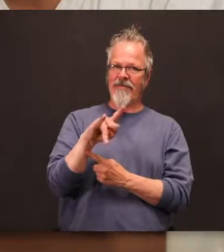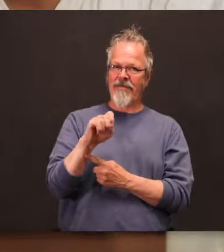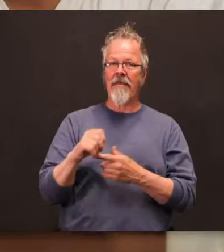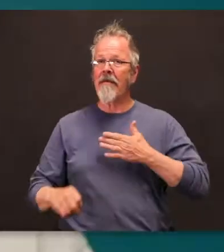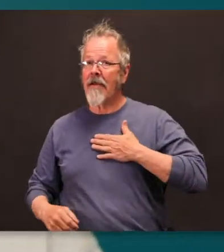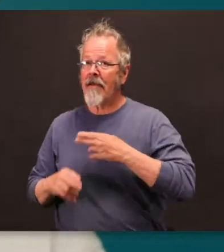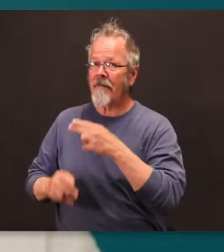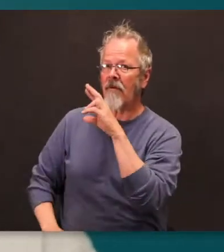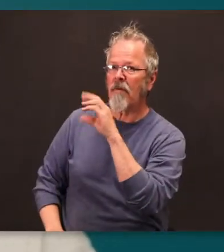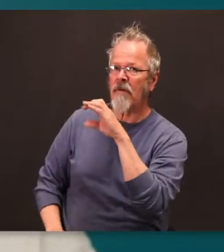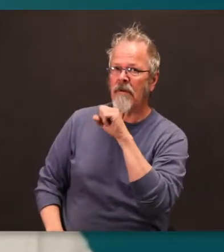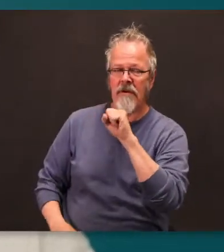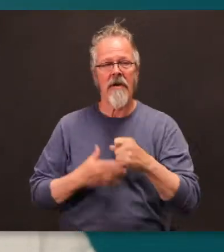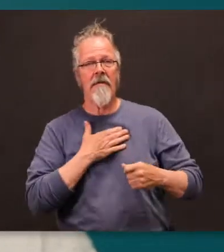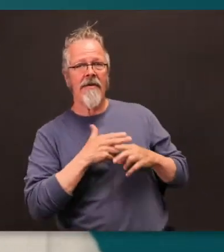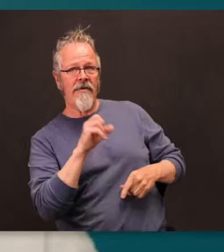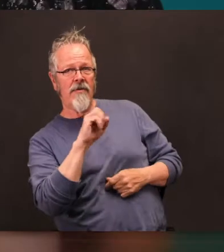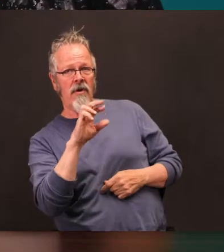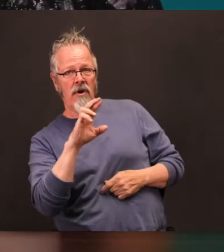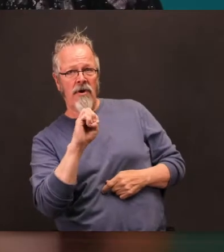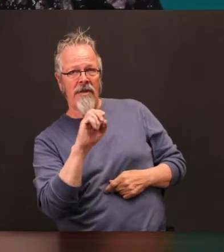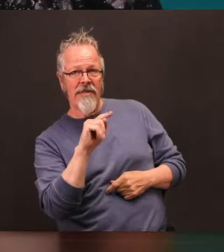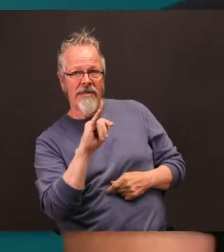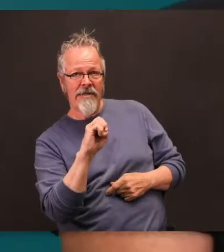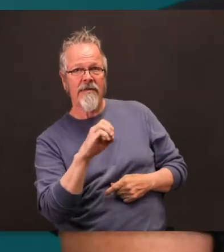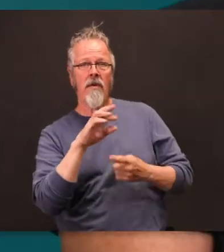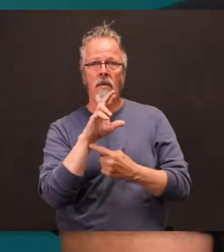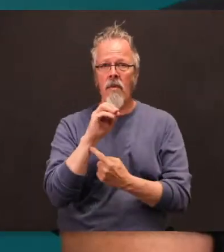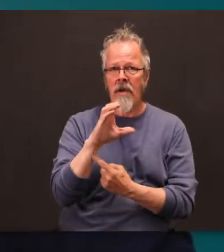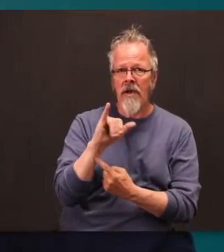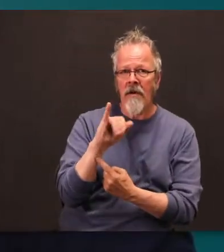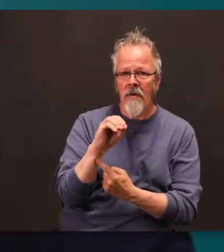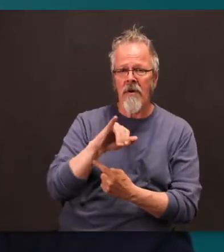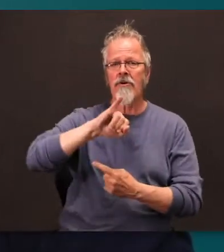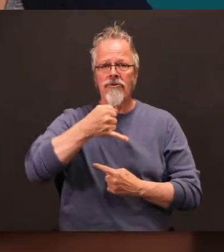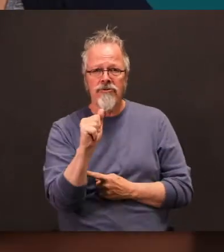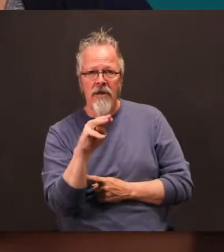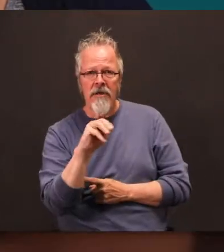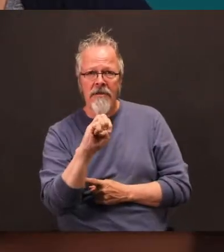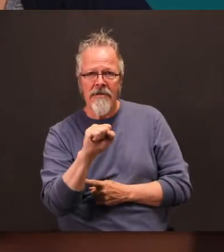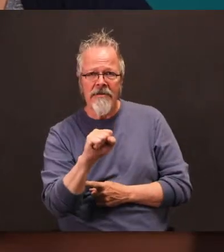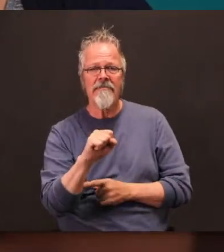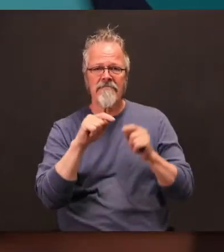My name's Mike. My name is Ross. My name is Sorretie. My name's Ky. I'm Rocio. And I'm James.